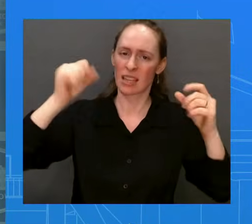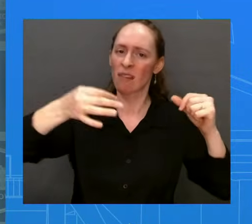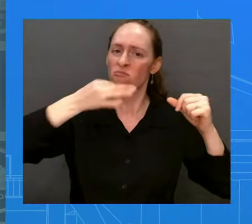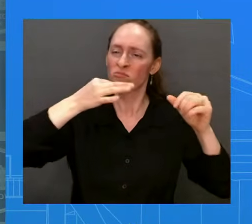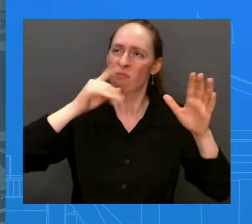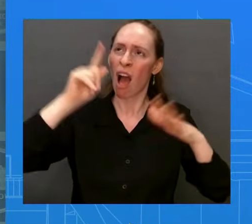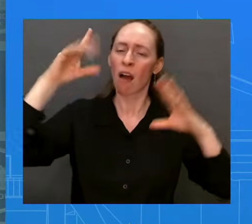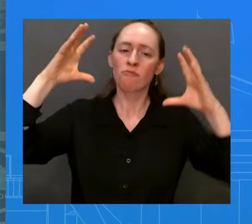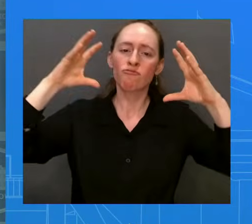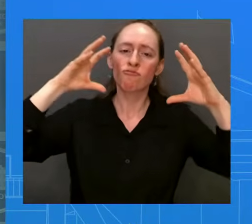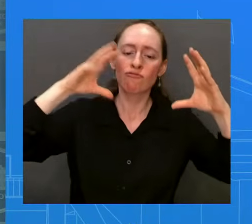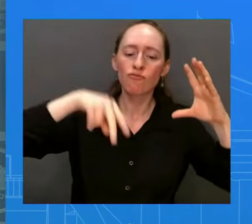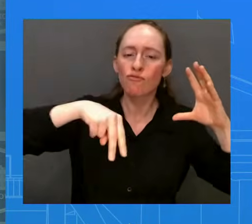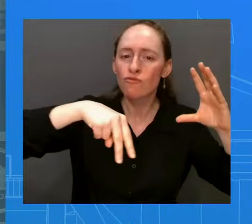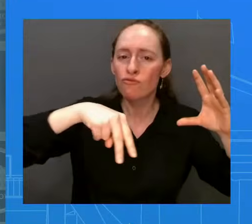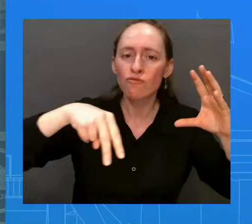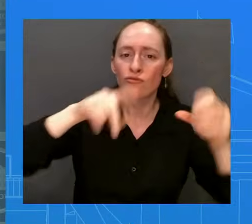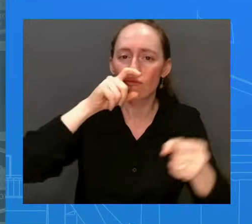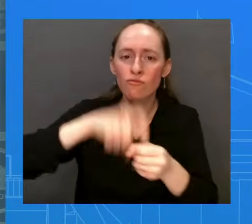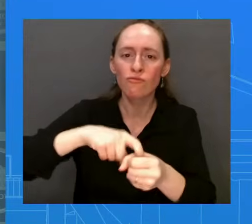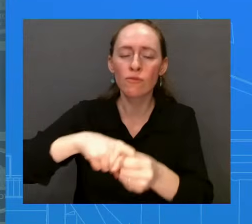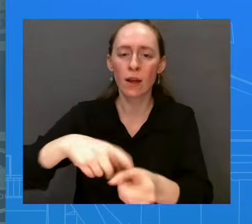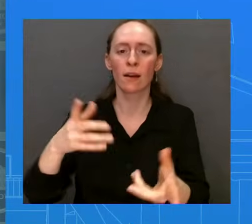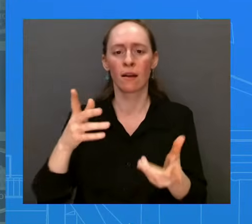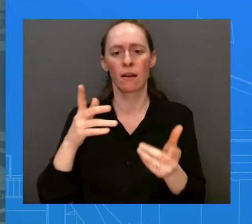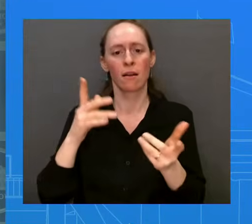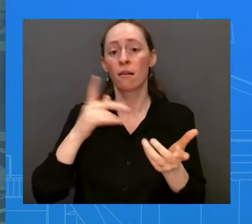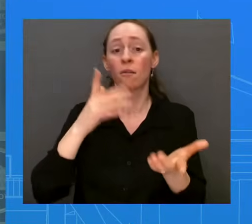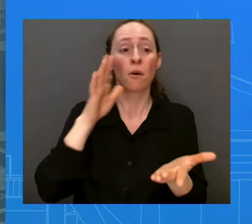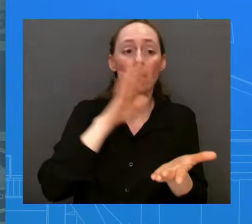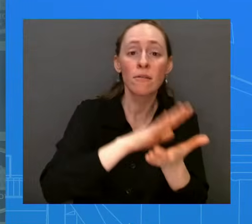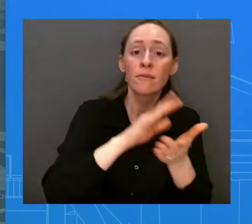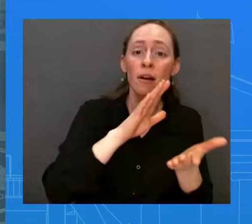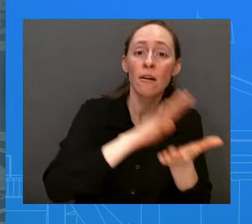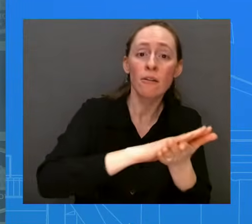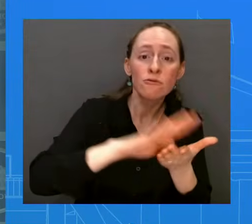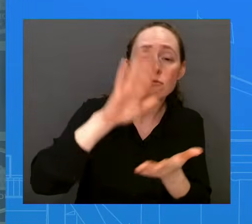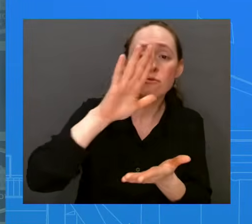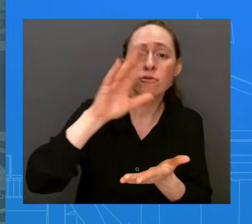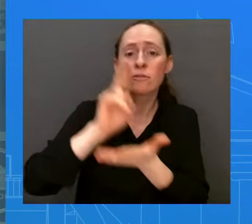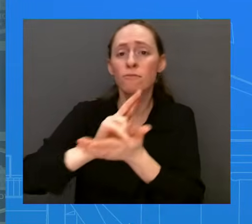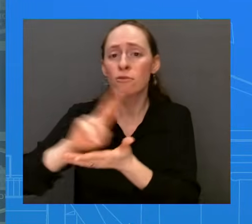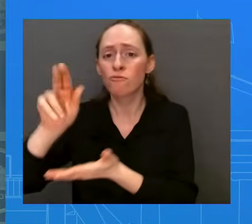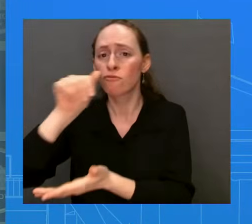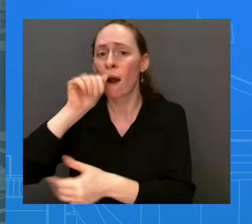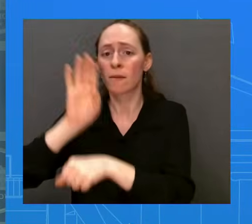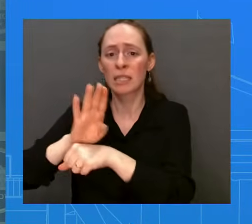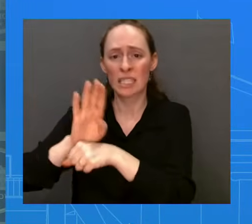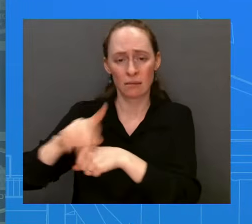that are not nefarious at all, including scientific research. That said, because we have not yet been able